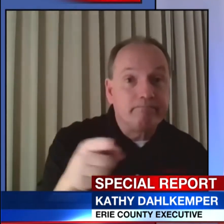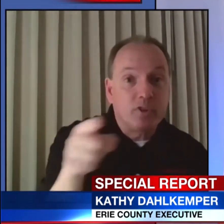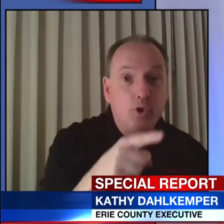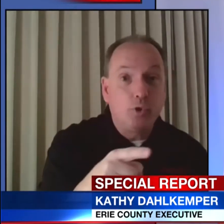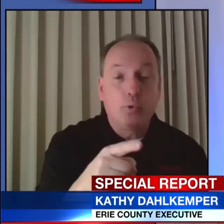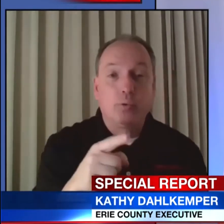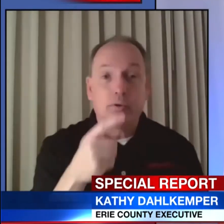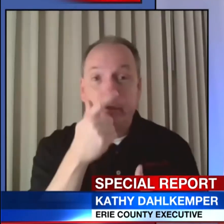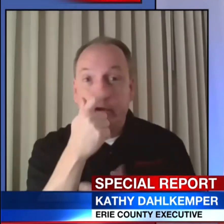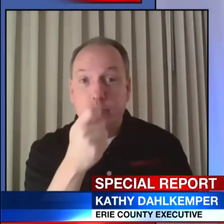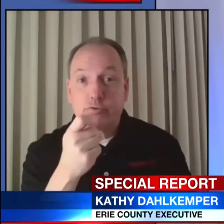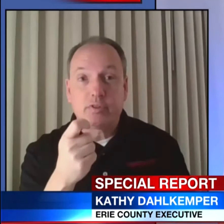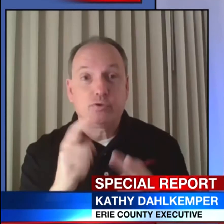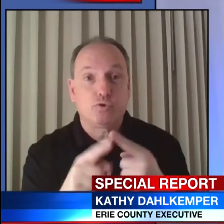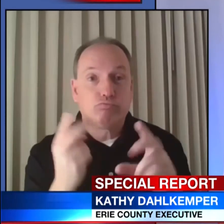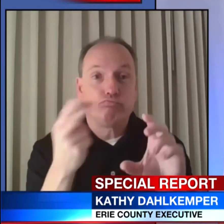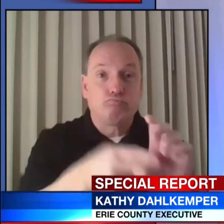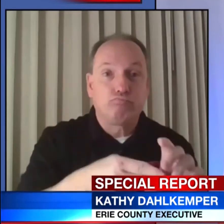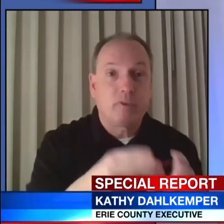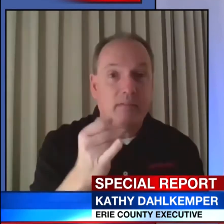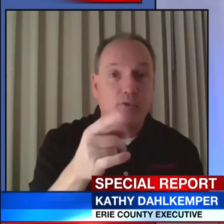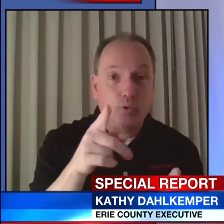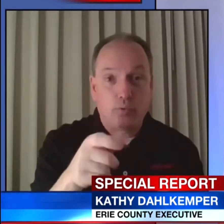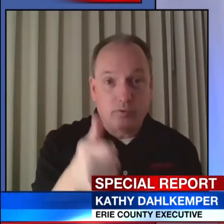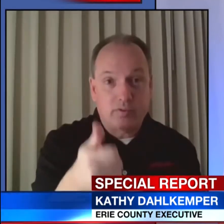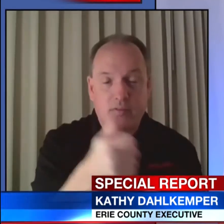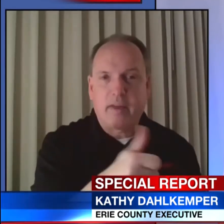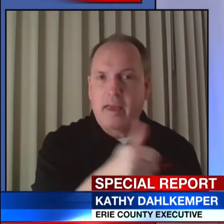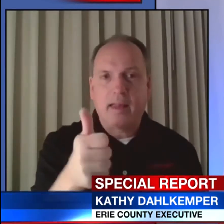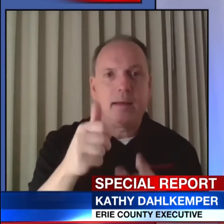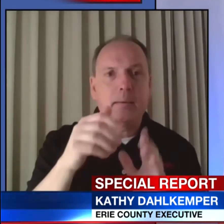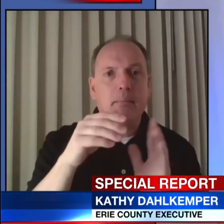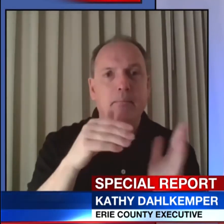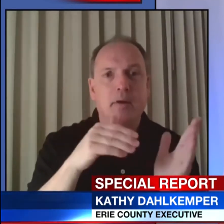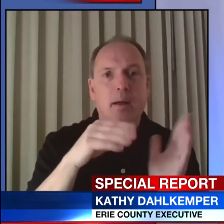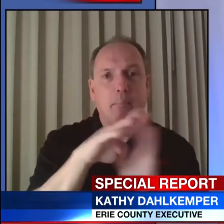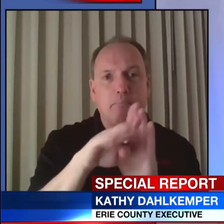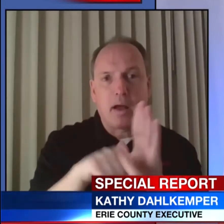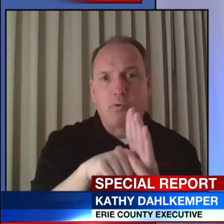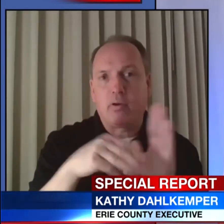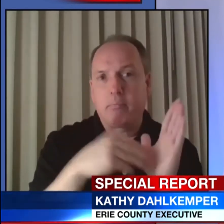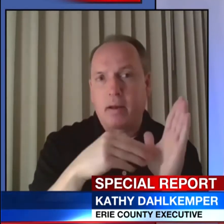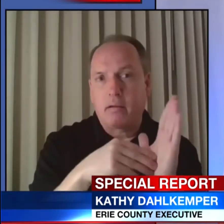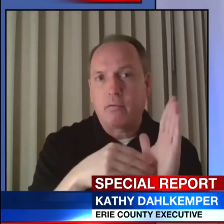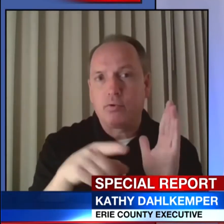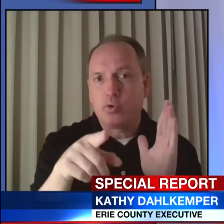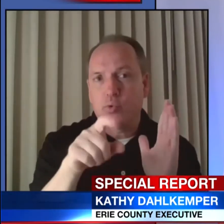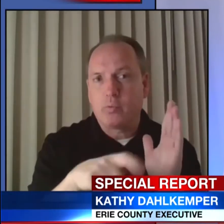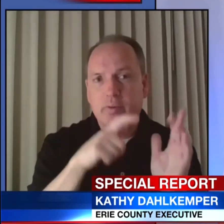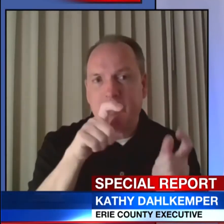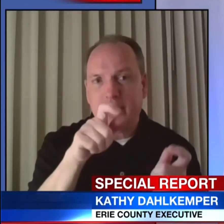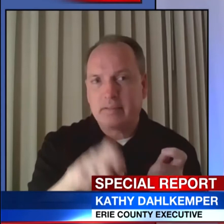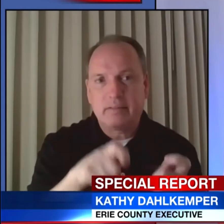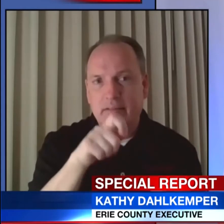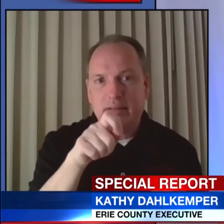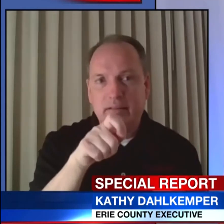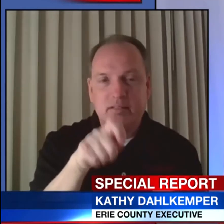MEDICAL CORPS. WE'LL COME FORWARD IN THE